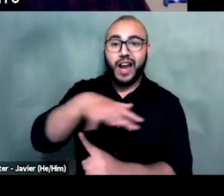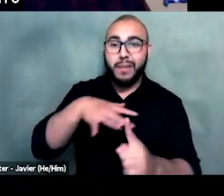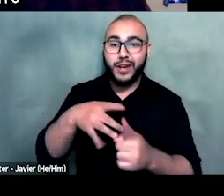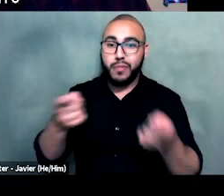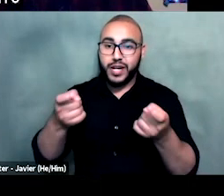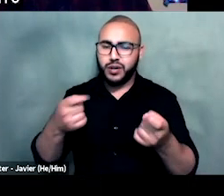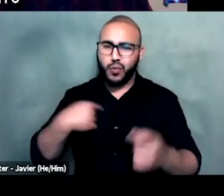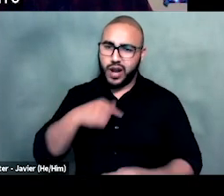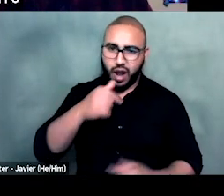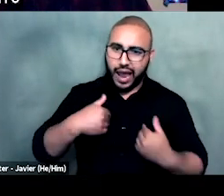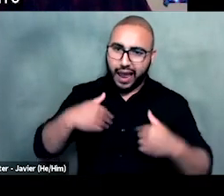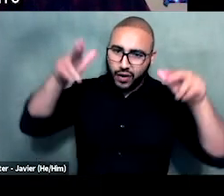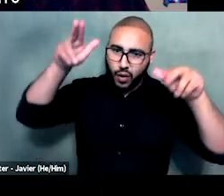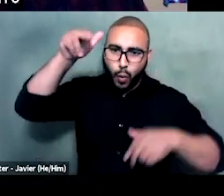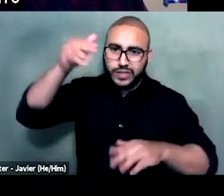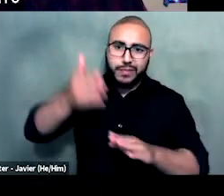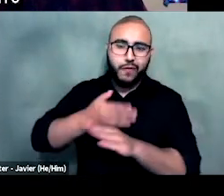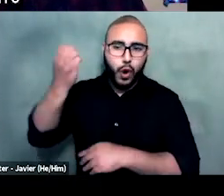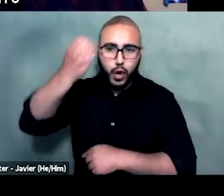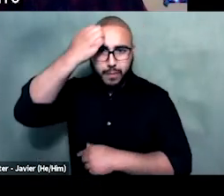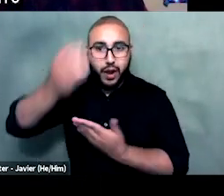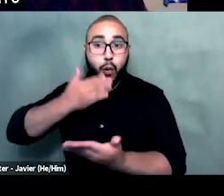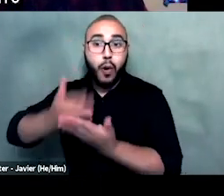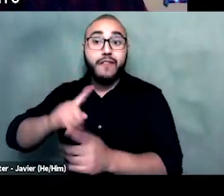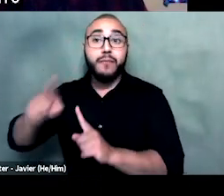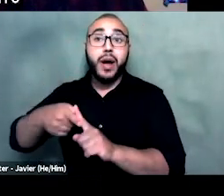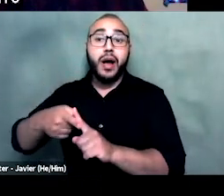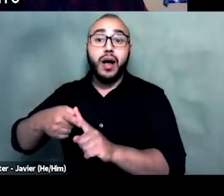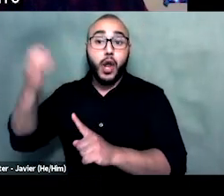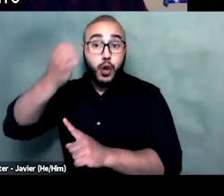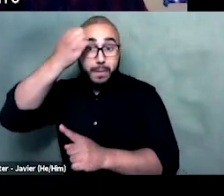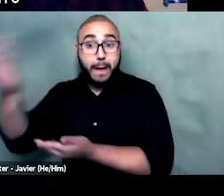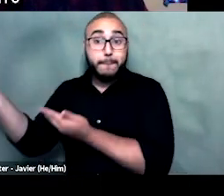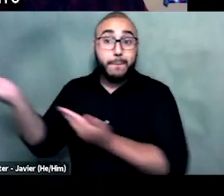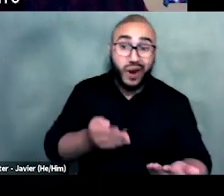didn't have horses prior to the arrival of Europeans. But when horses come here, we